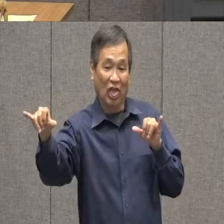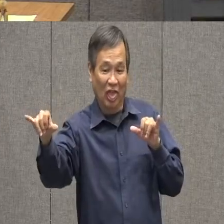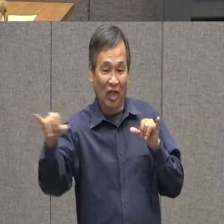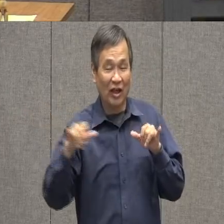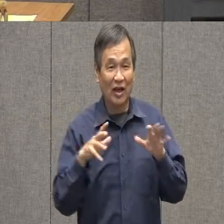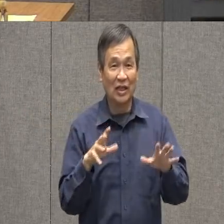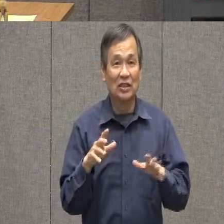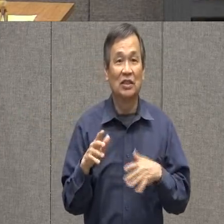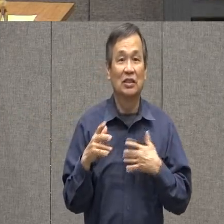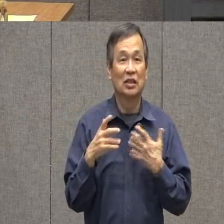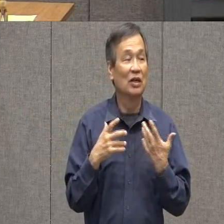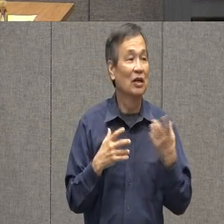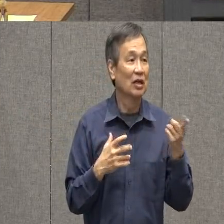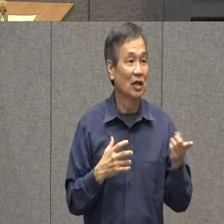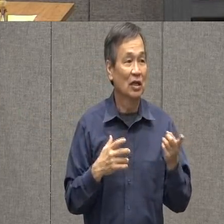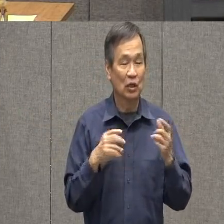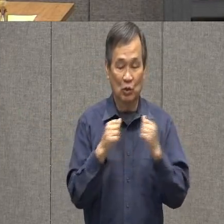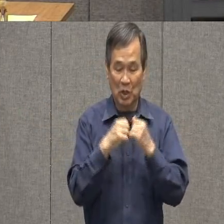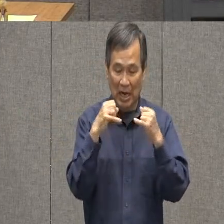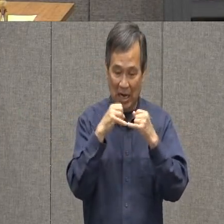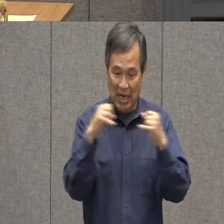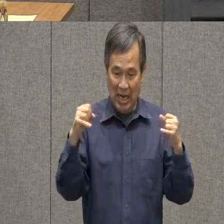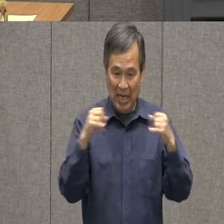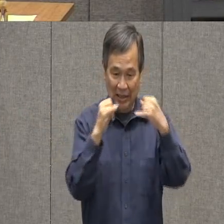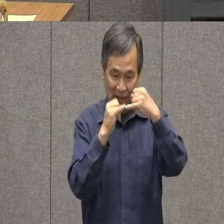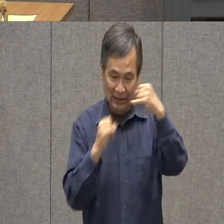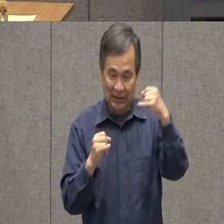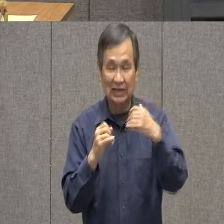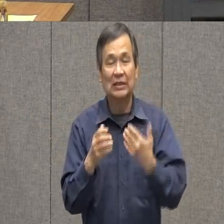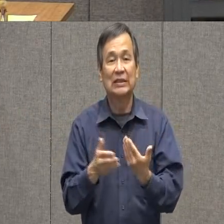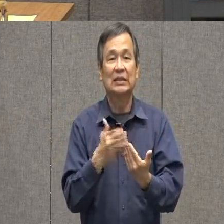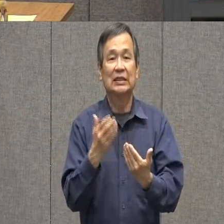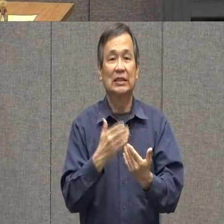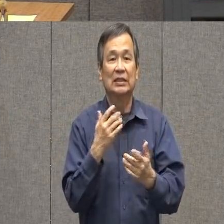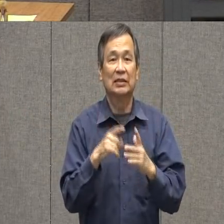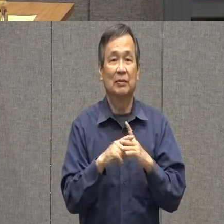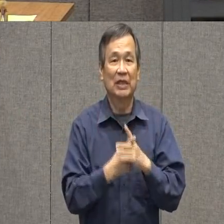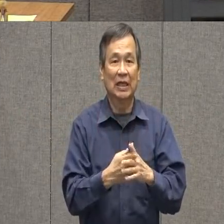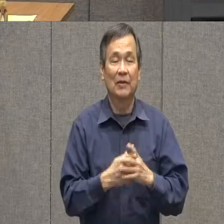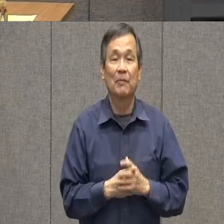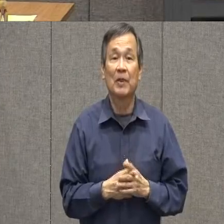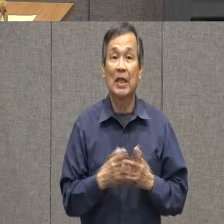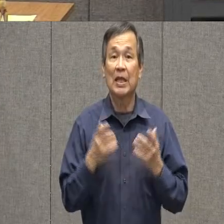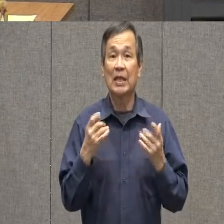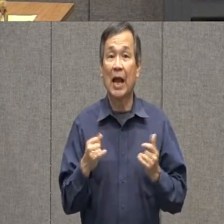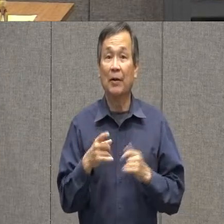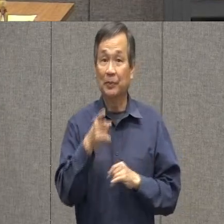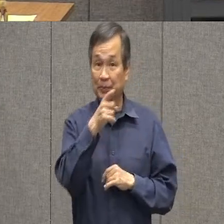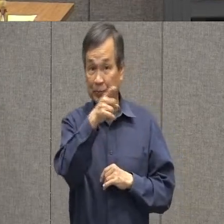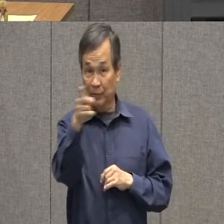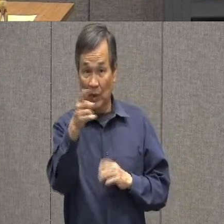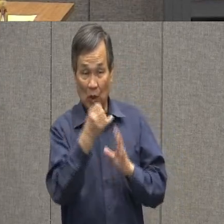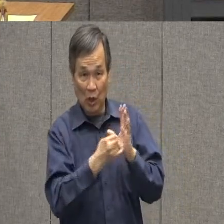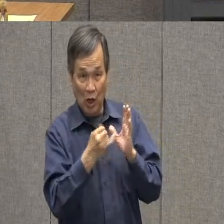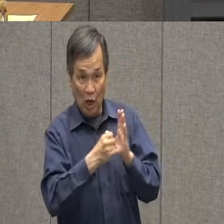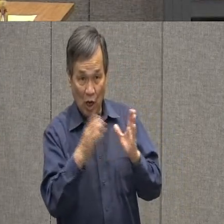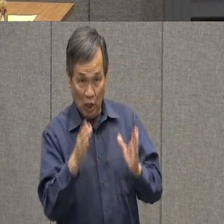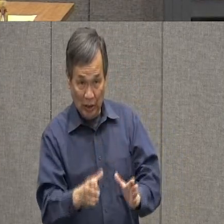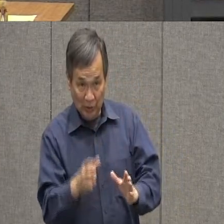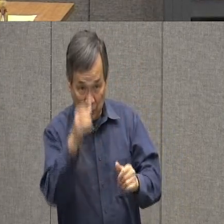you can erase and make it a little bit easier. Now as we do this today, artists, something you need to keep in mind.